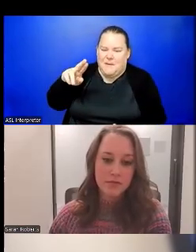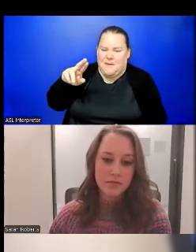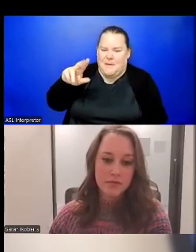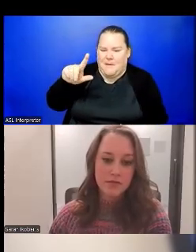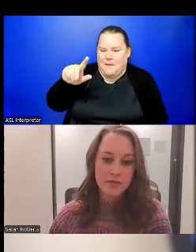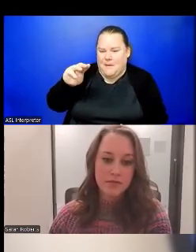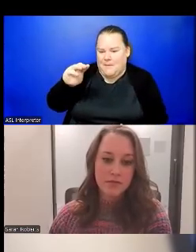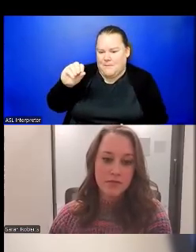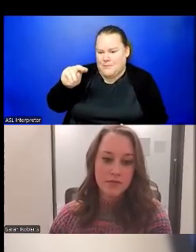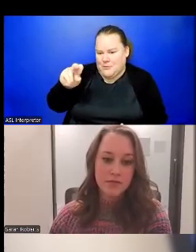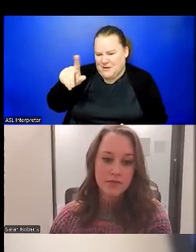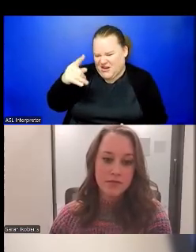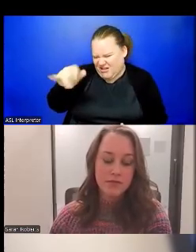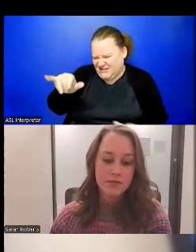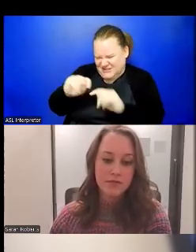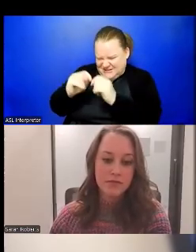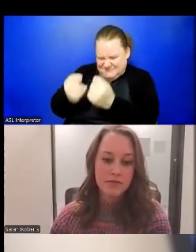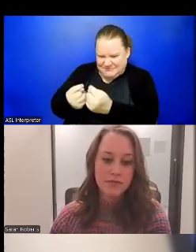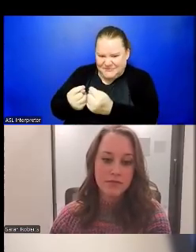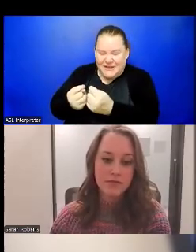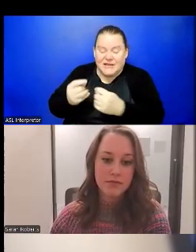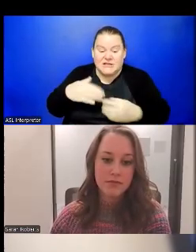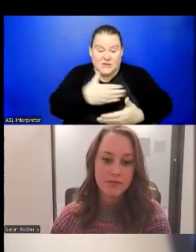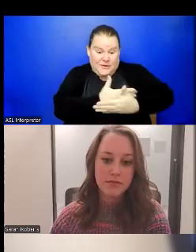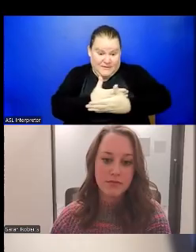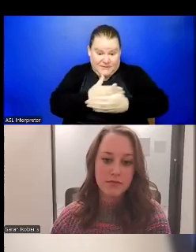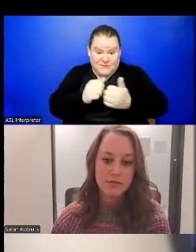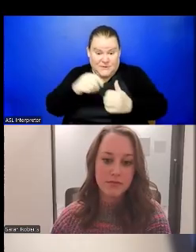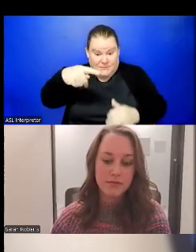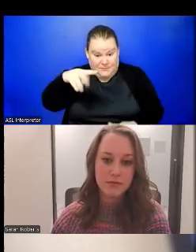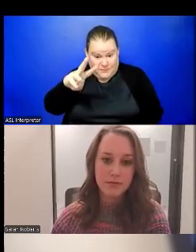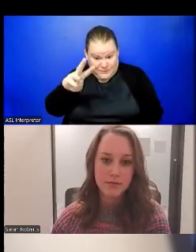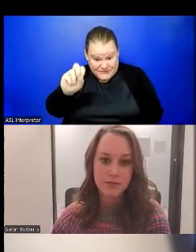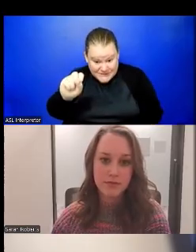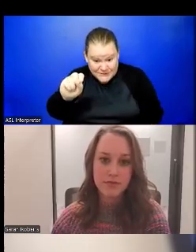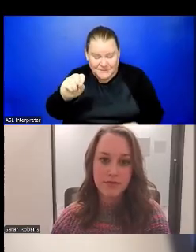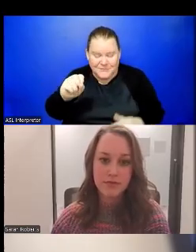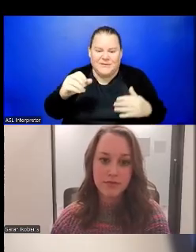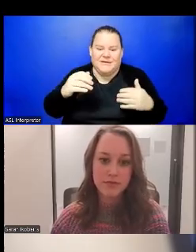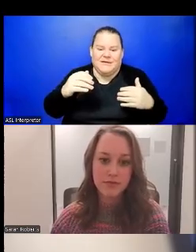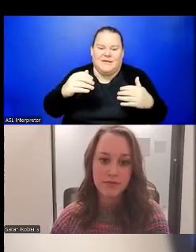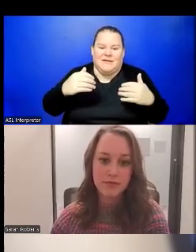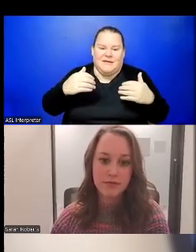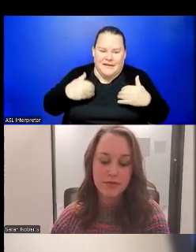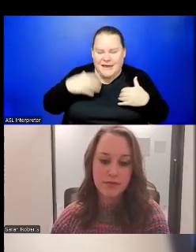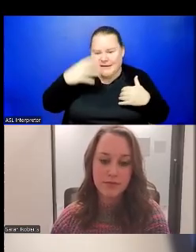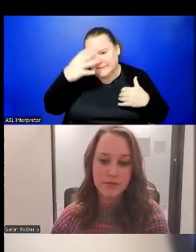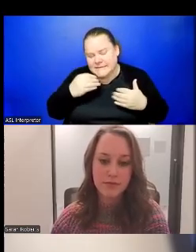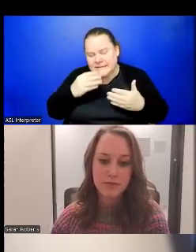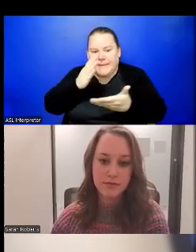with praderole syndrome exhibit pulmonary abnormalities, including central sleep apnea, obstructive sleep apnea,